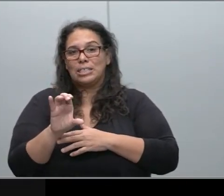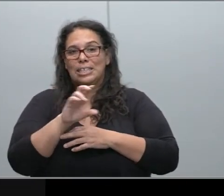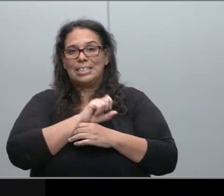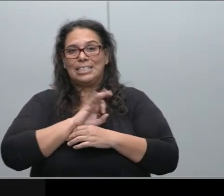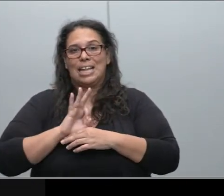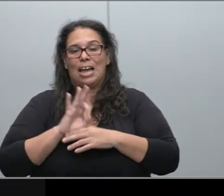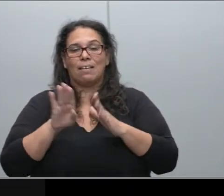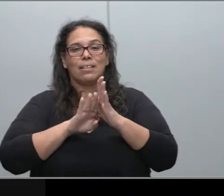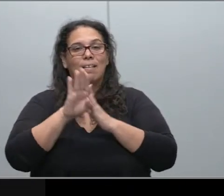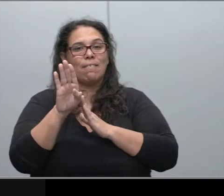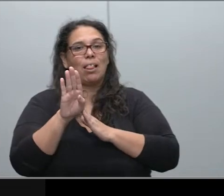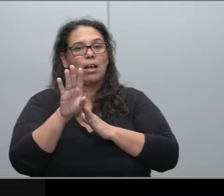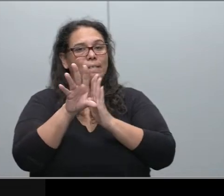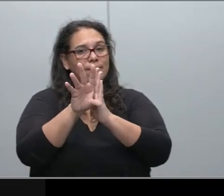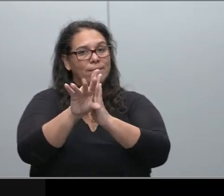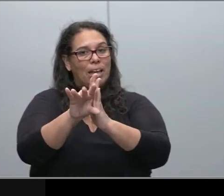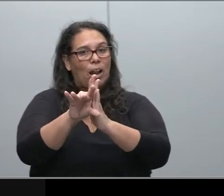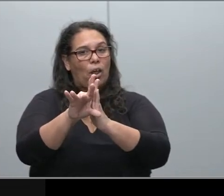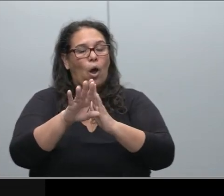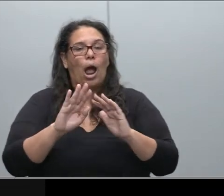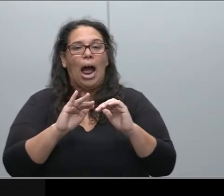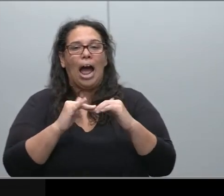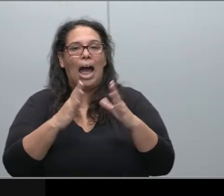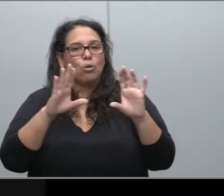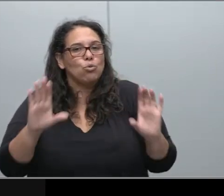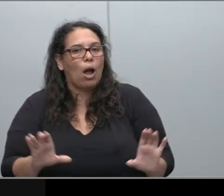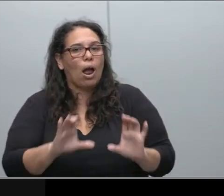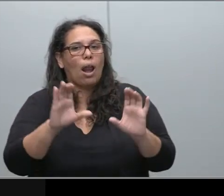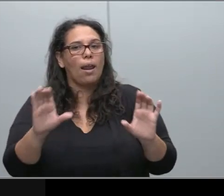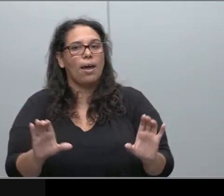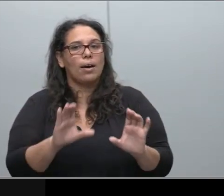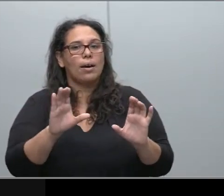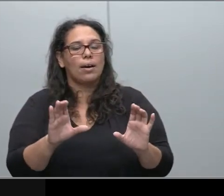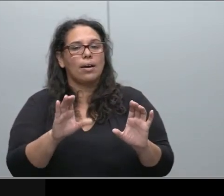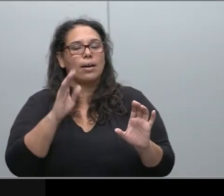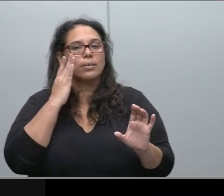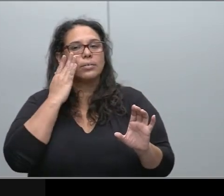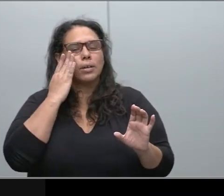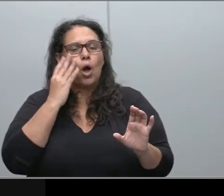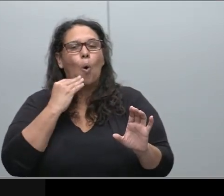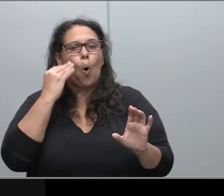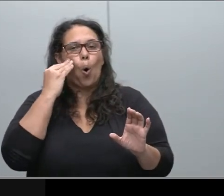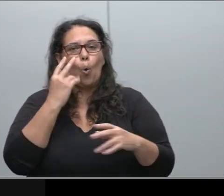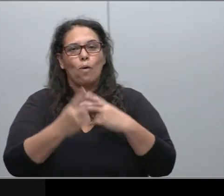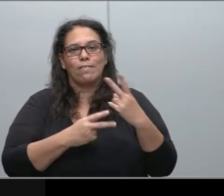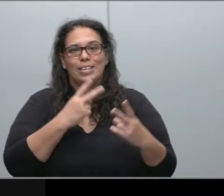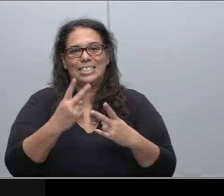And so the way attendance, and I say that in quotation marks, is marked is very accommodating